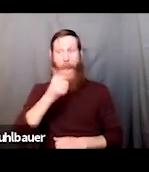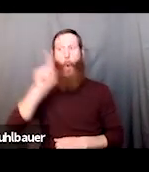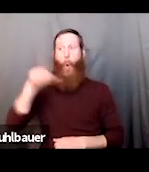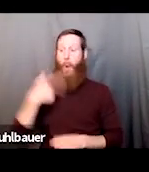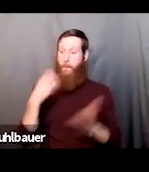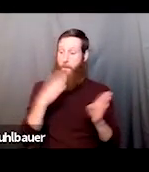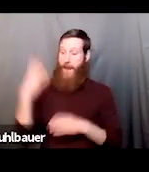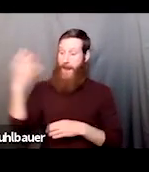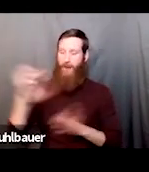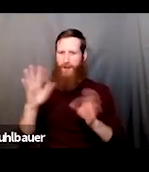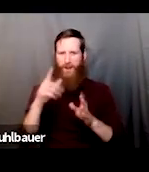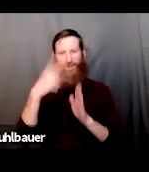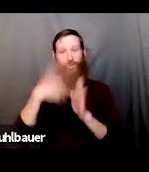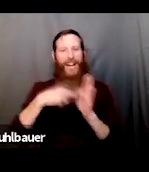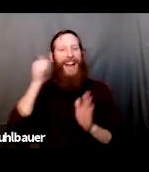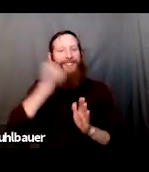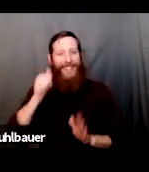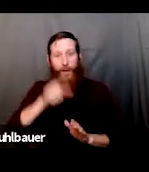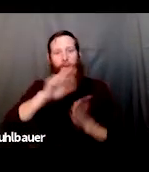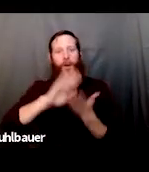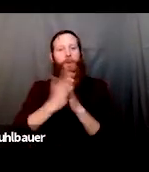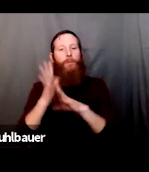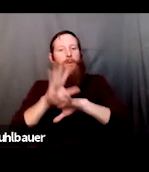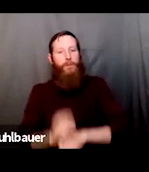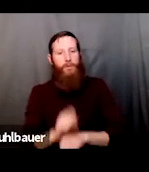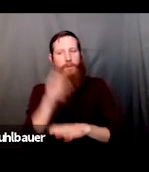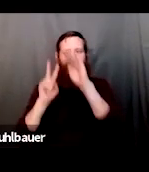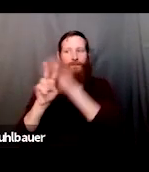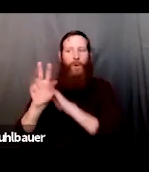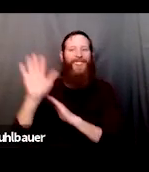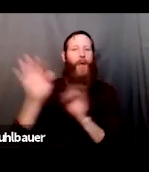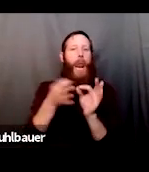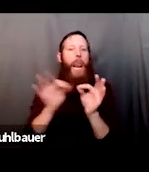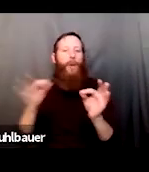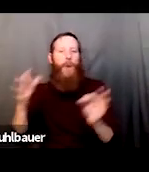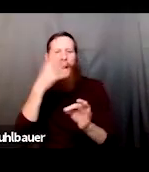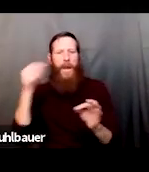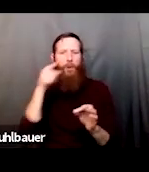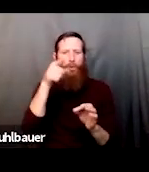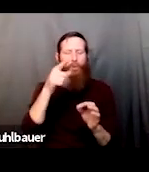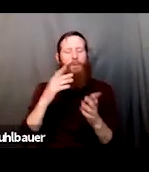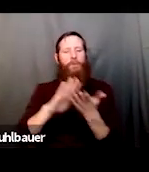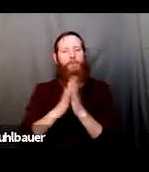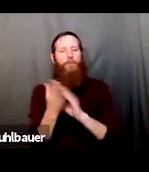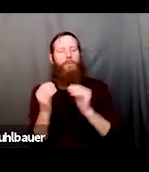get used to the language the forecasters use, and you will get a better sense of how the avalanche hazard rises and falls over time.